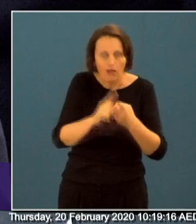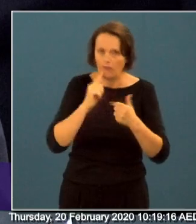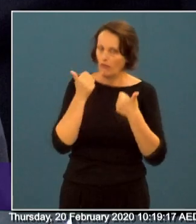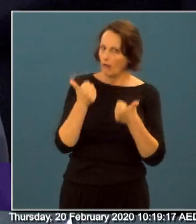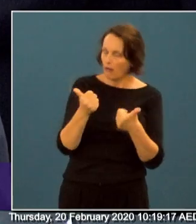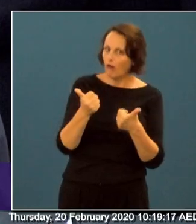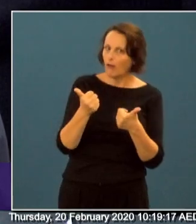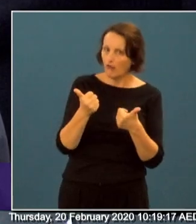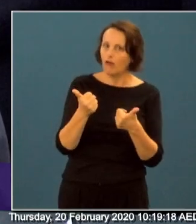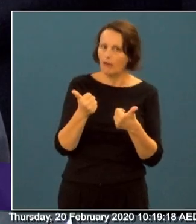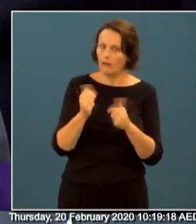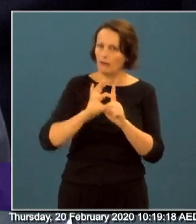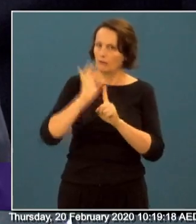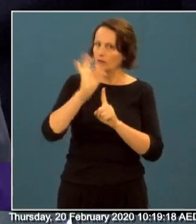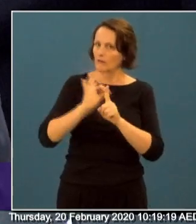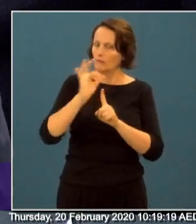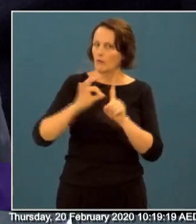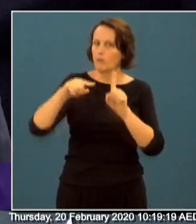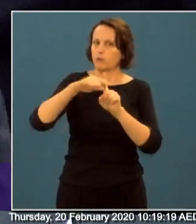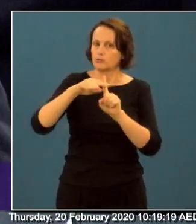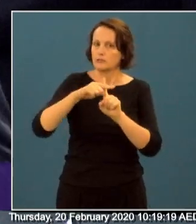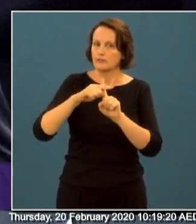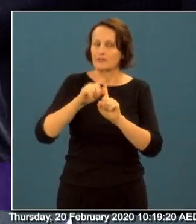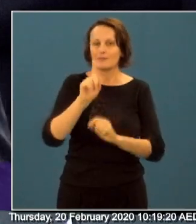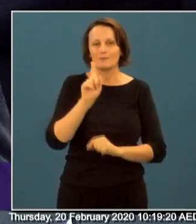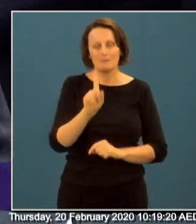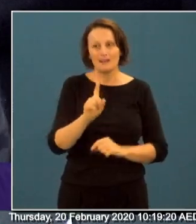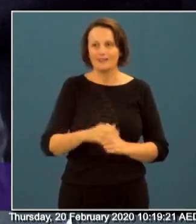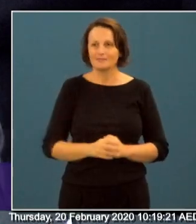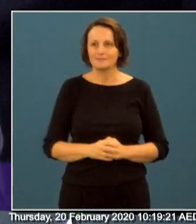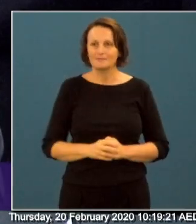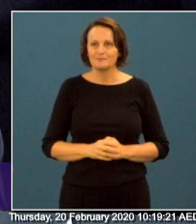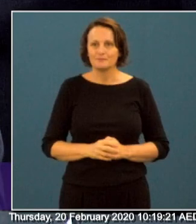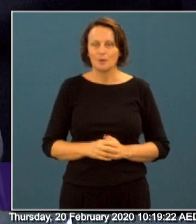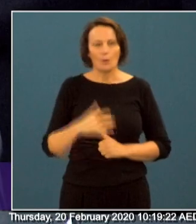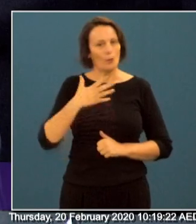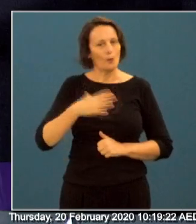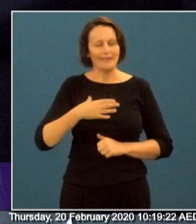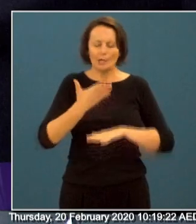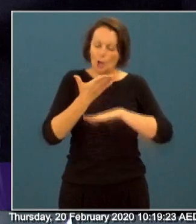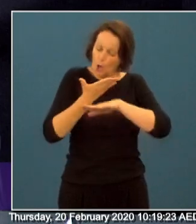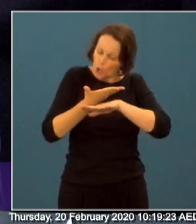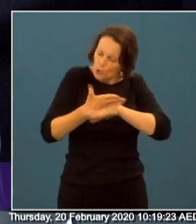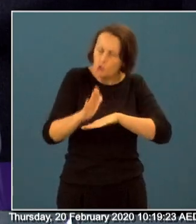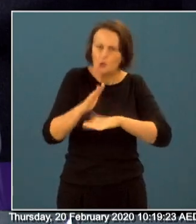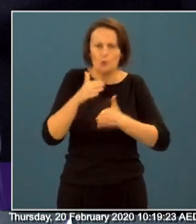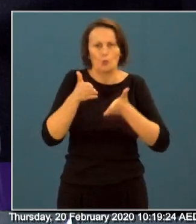But it has got to be built into a new approach to funding. I think that's the message.